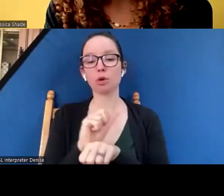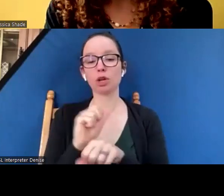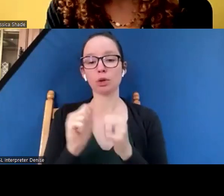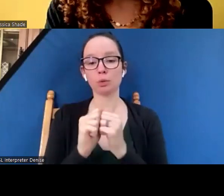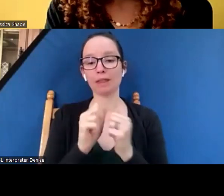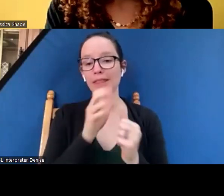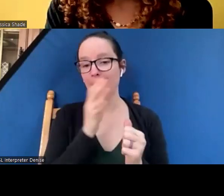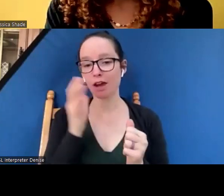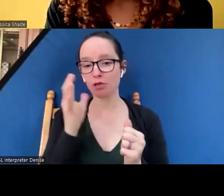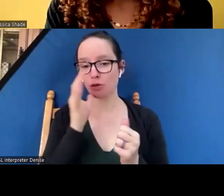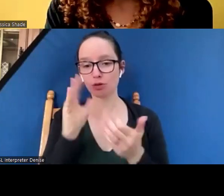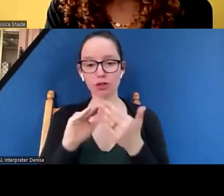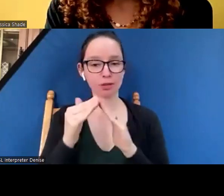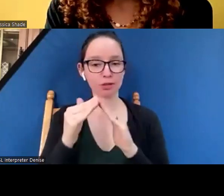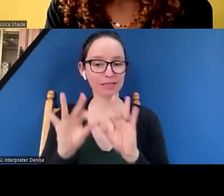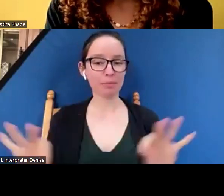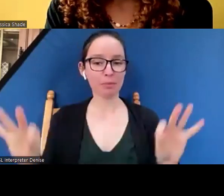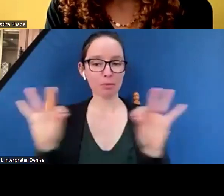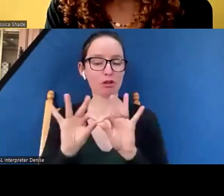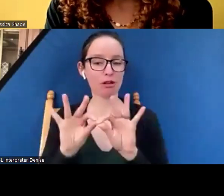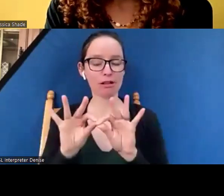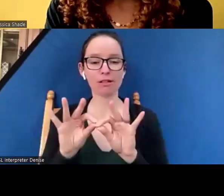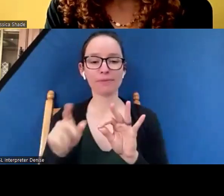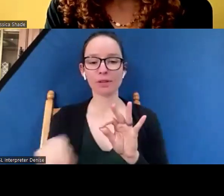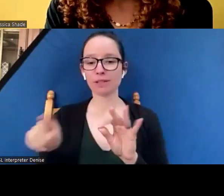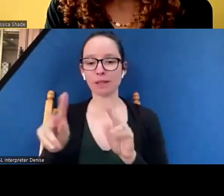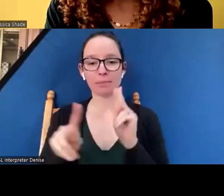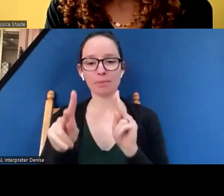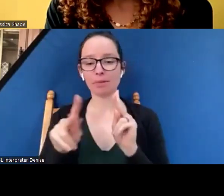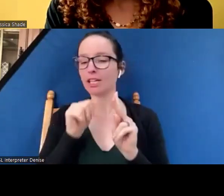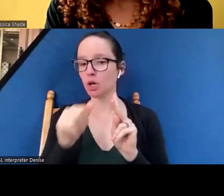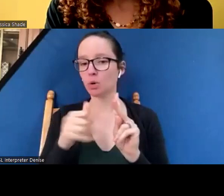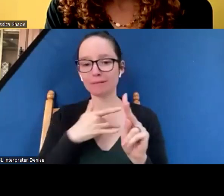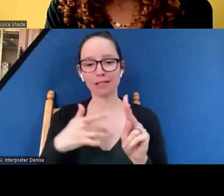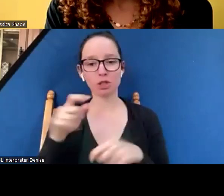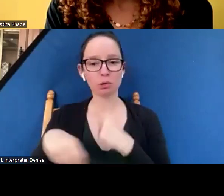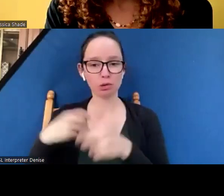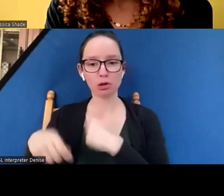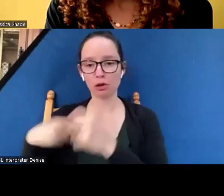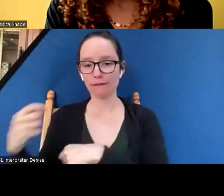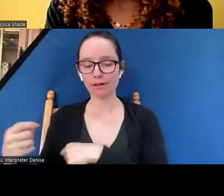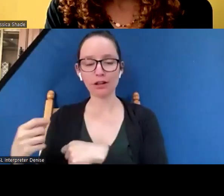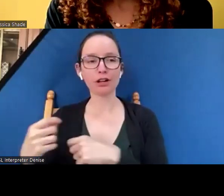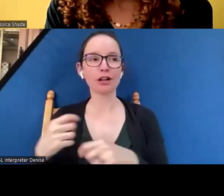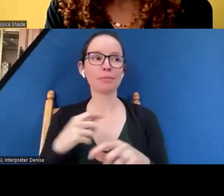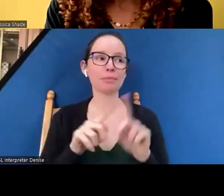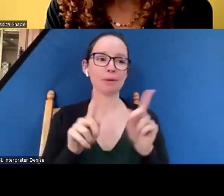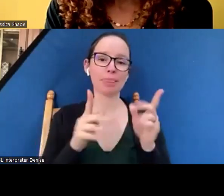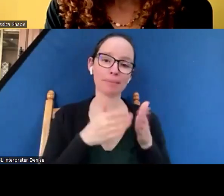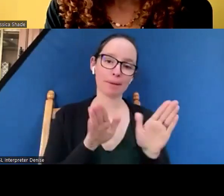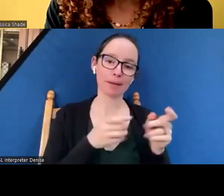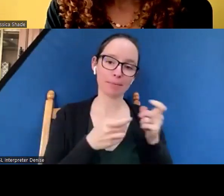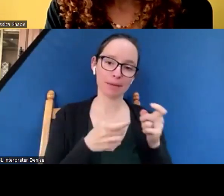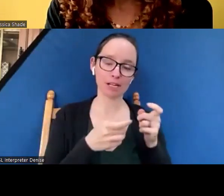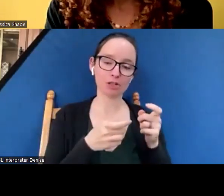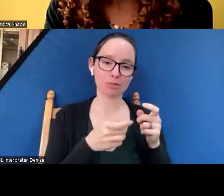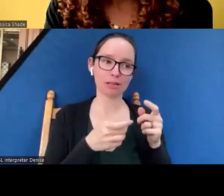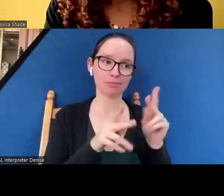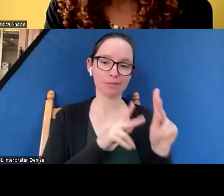Those are the folks who don't turn over whereas our public Land Management agencies folks might stay in a job for five to six years and move on.